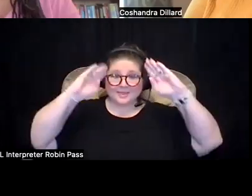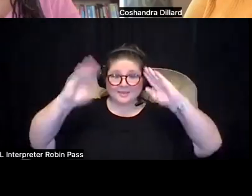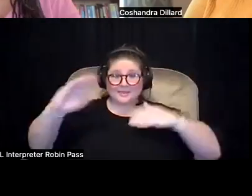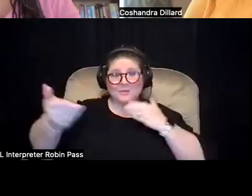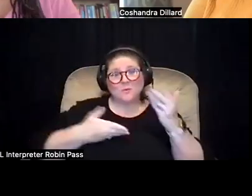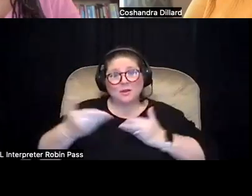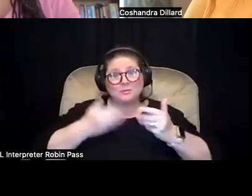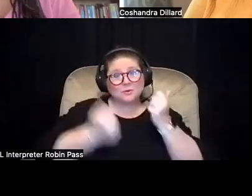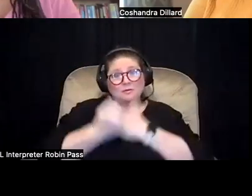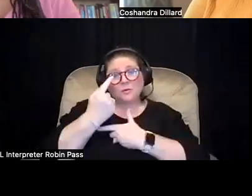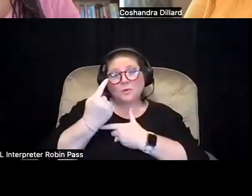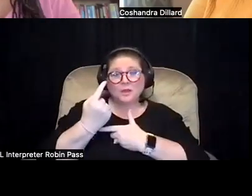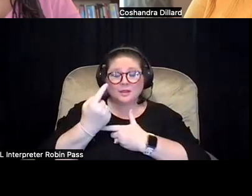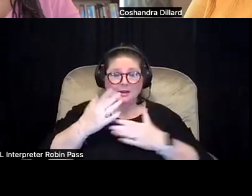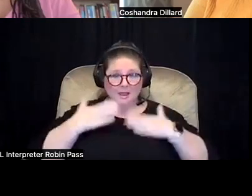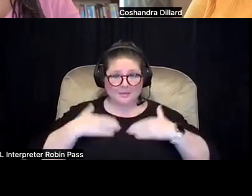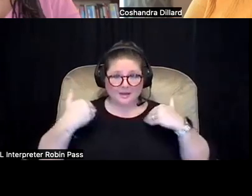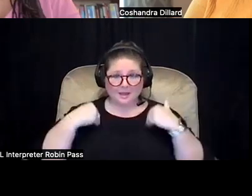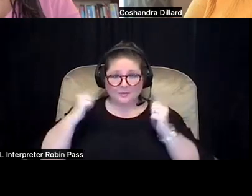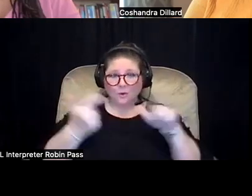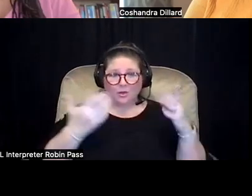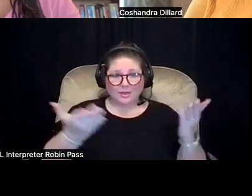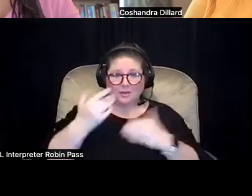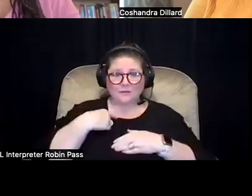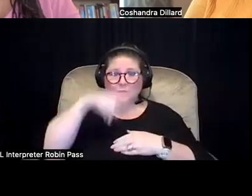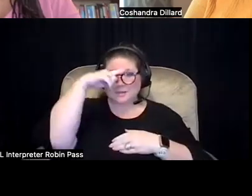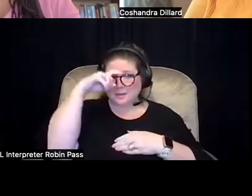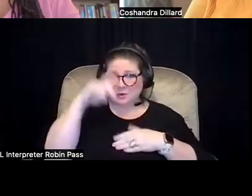but glad to have everyone here for this summer read along event where we're going to be talking